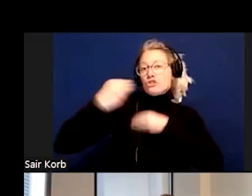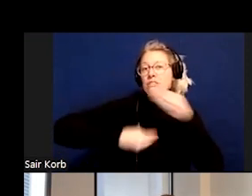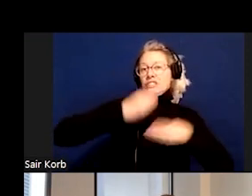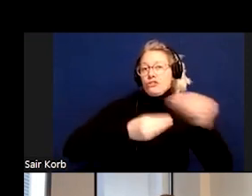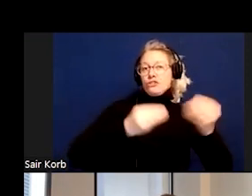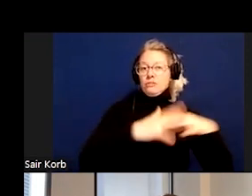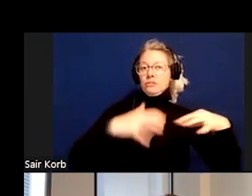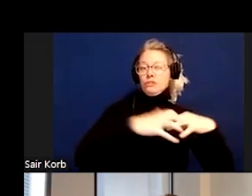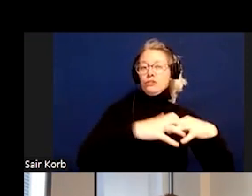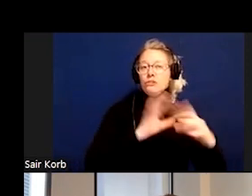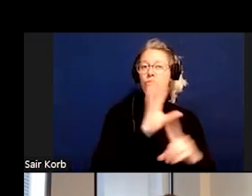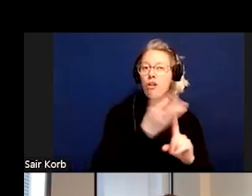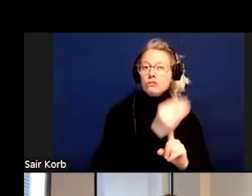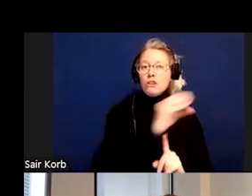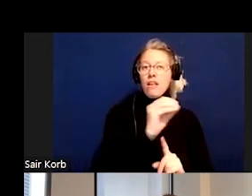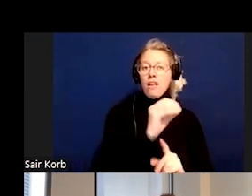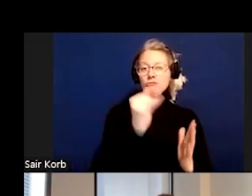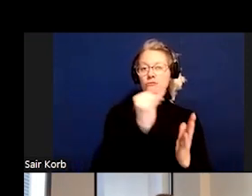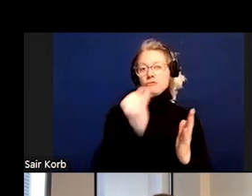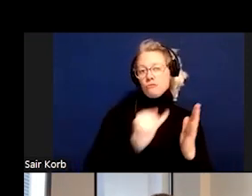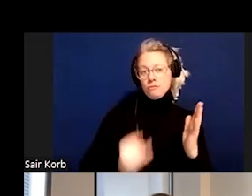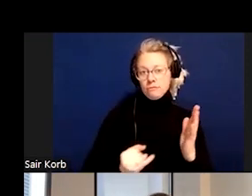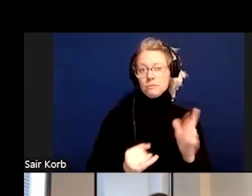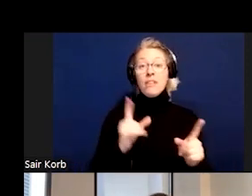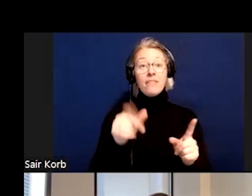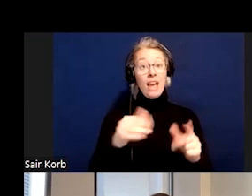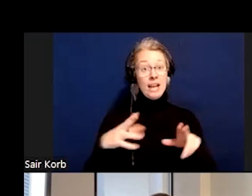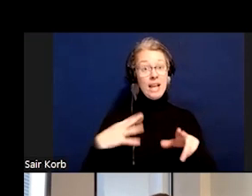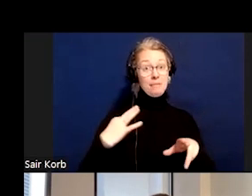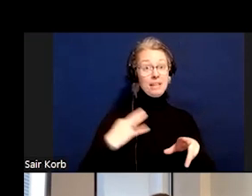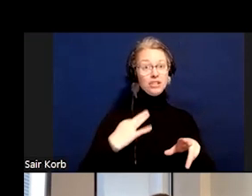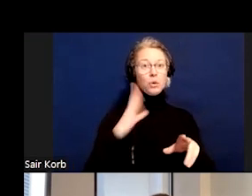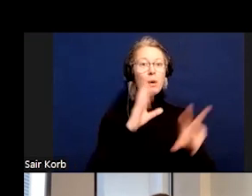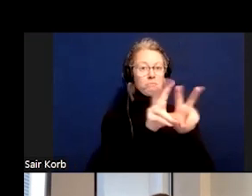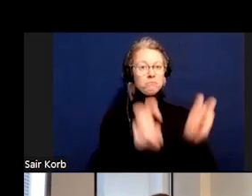Applications are accepted and assessed on an ongoing basis until the grant pool has